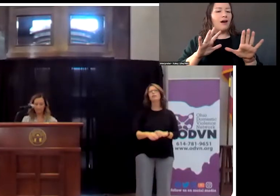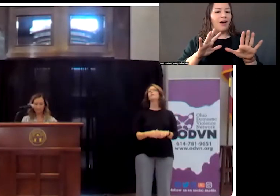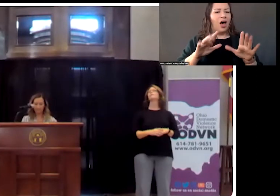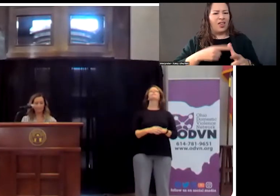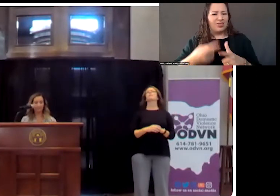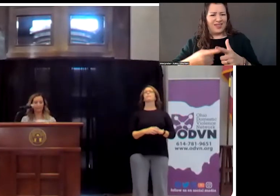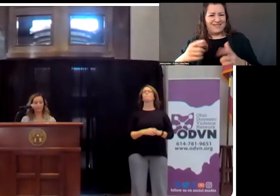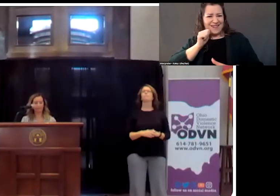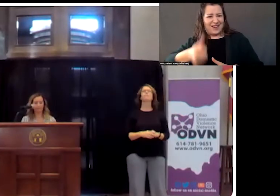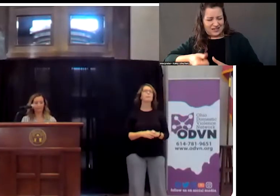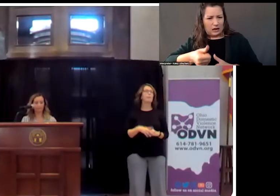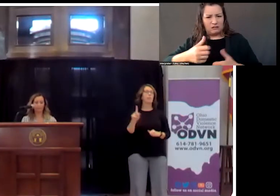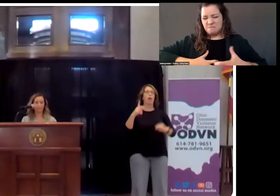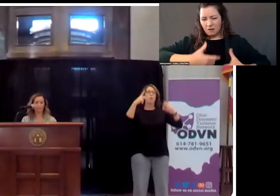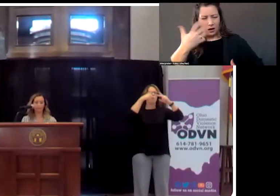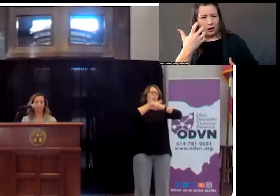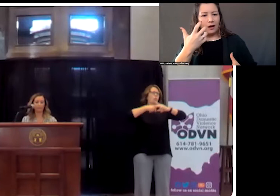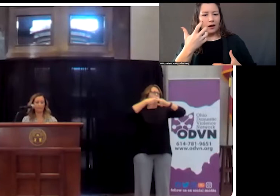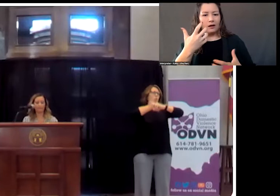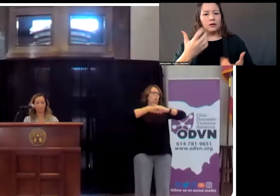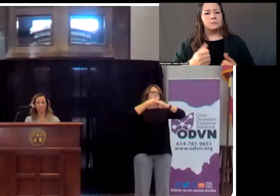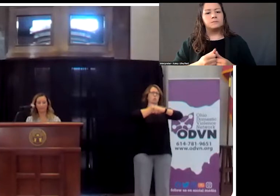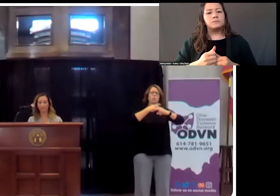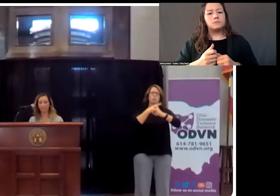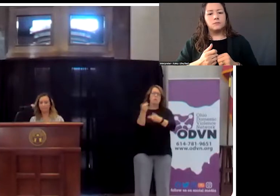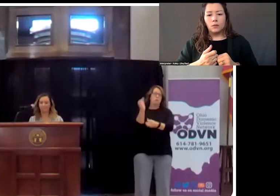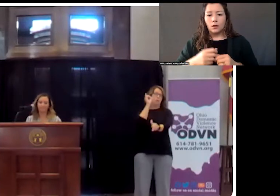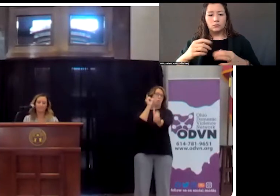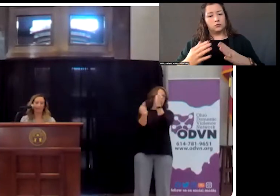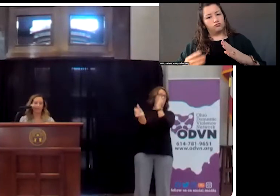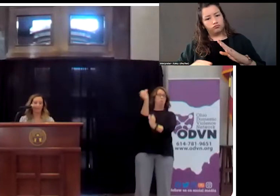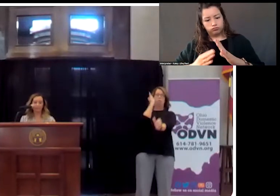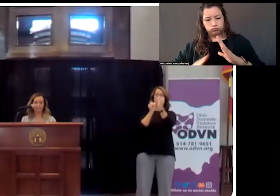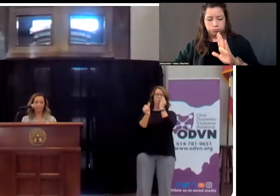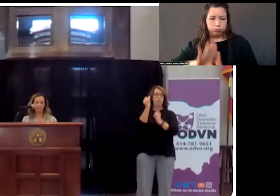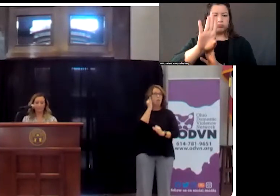This had exceled settled into extreme, heavy drinking and him exploding.